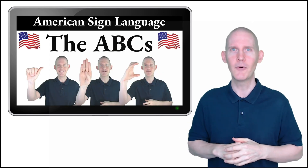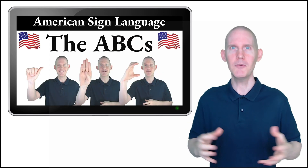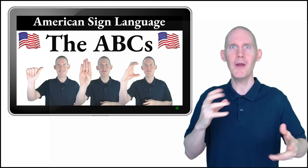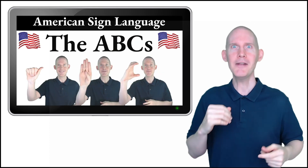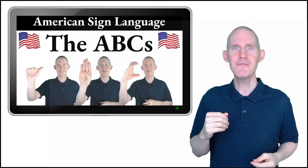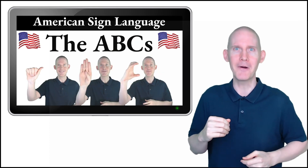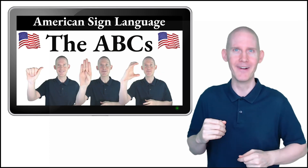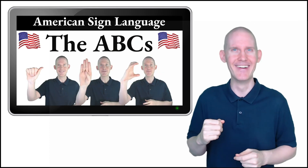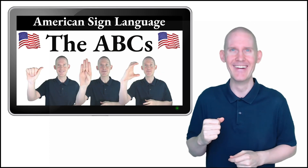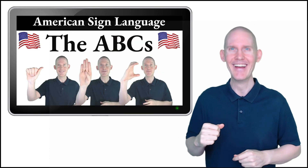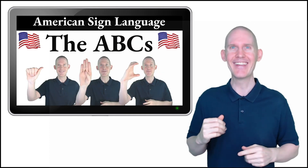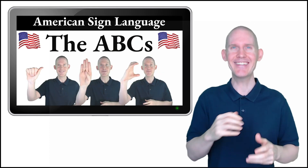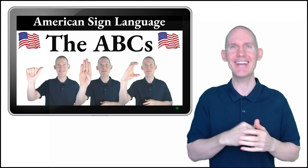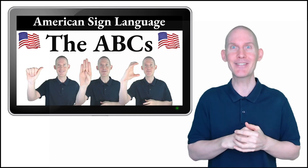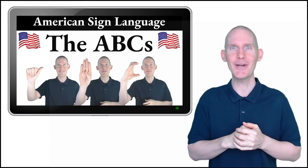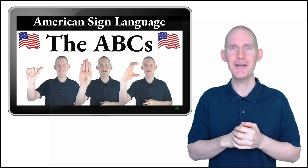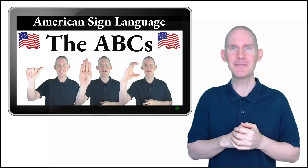What are we waiting for? Let's get started.